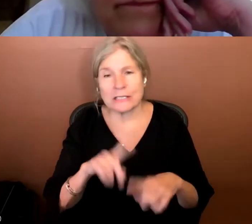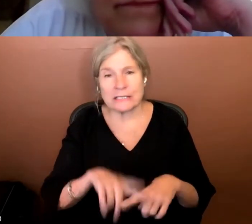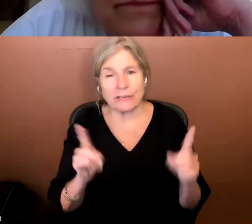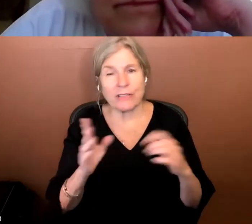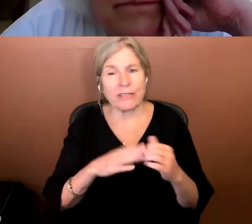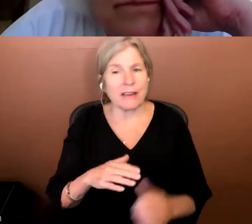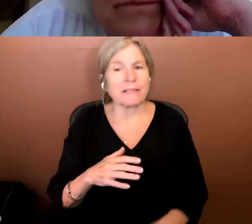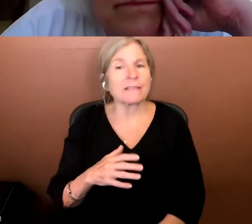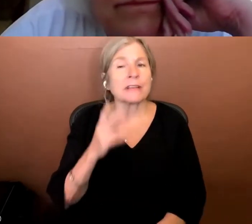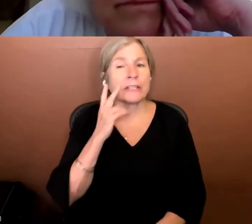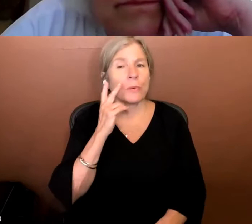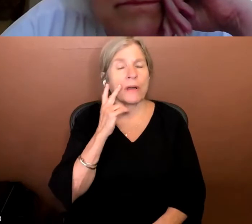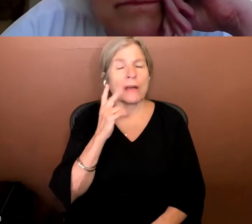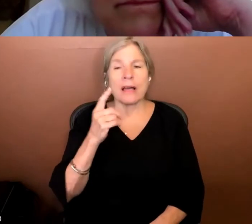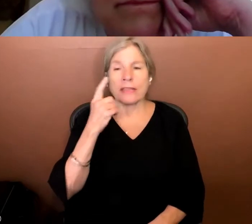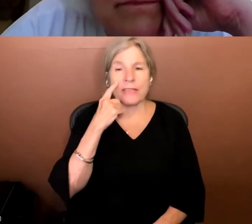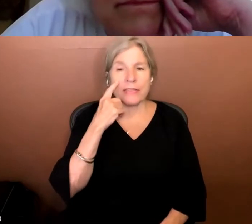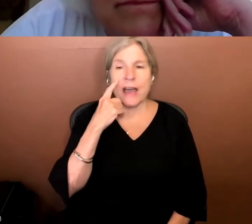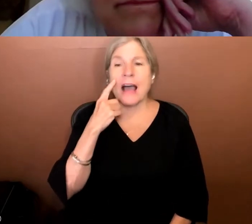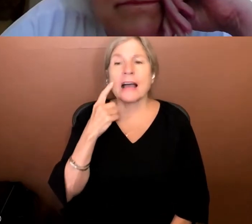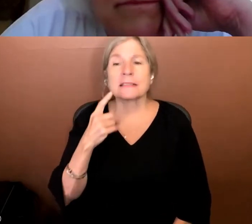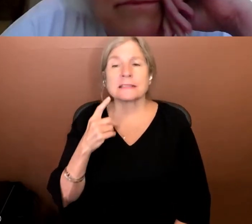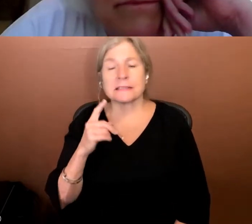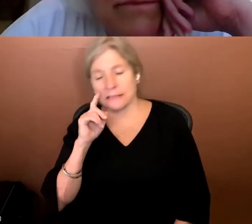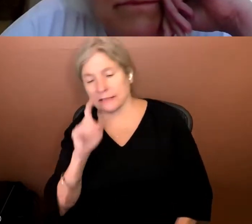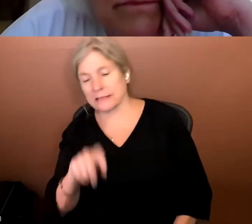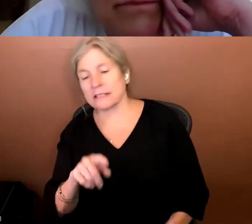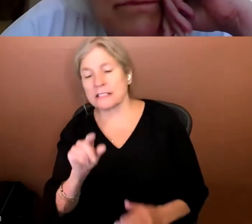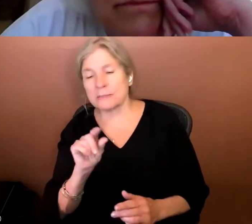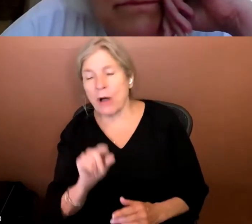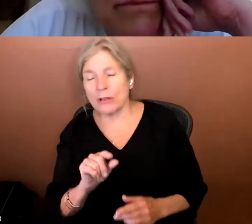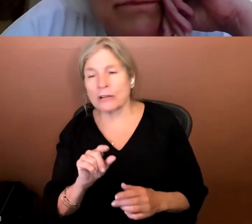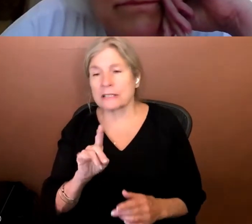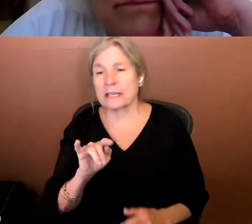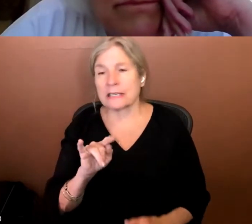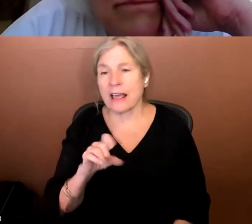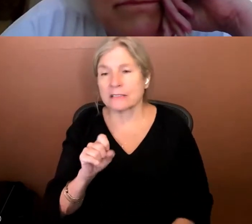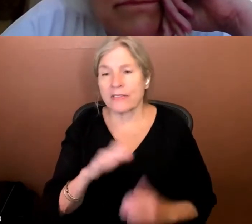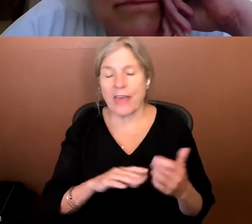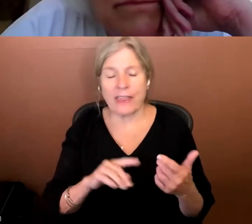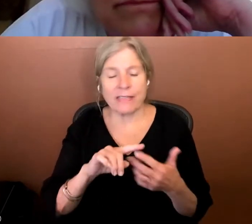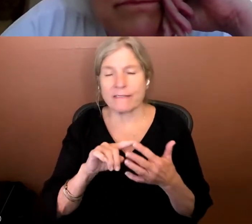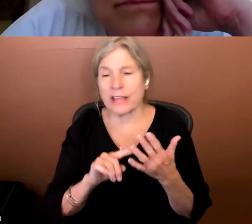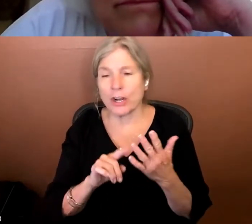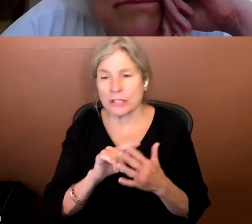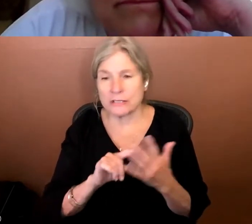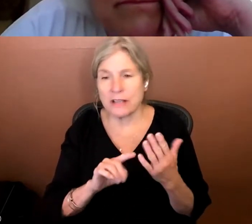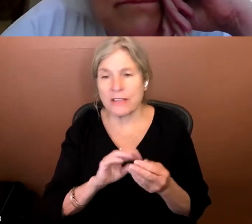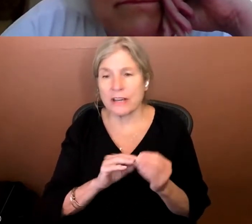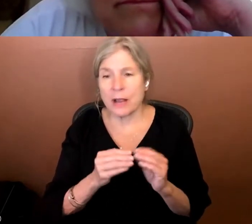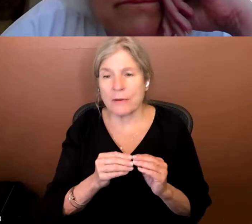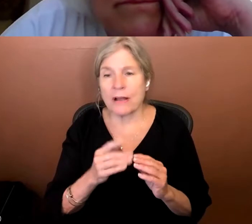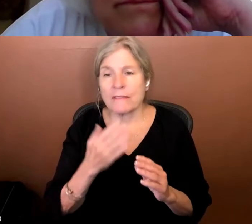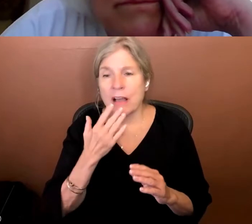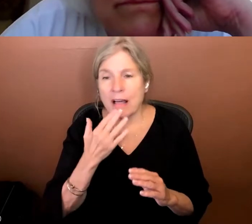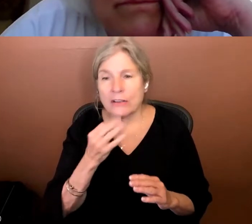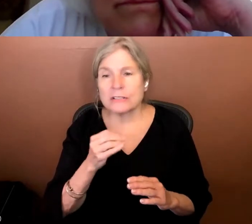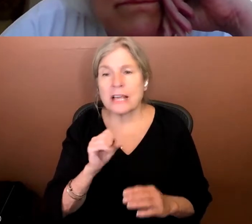. The eyes distinguish smaller details than do the fingers. The number of colors and shapes that